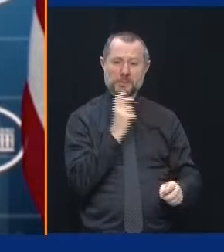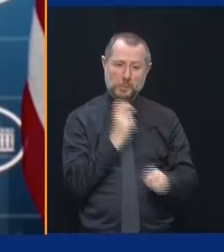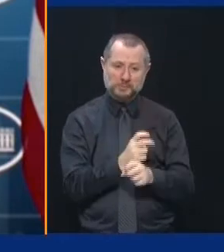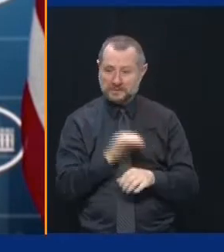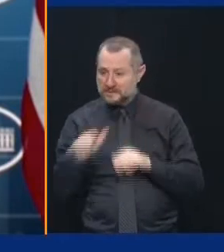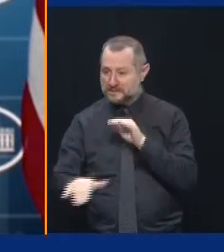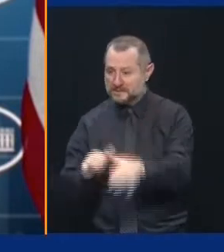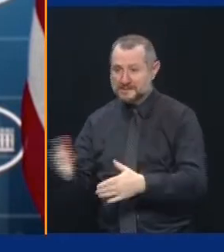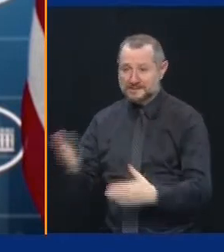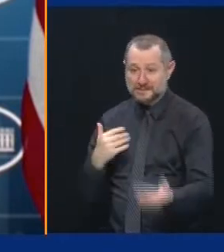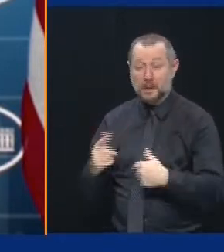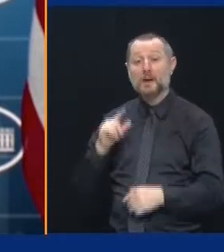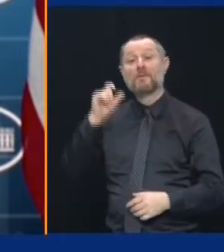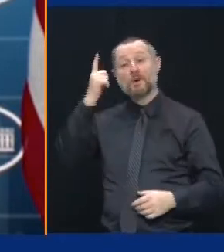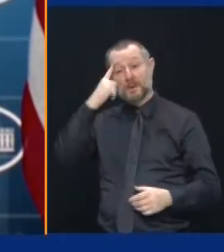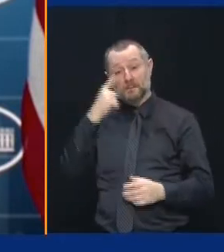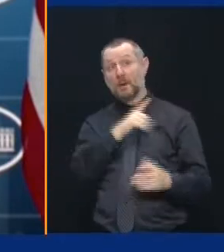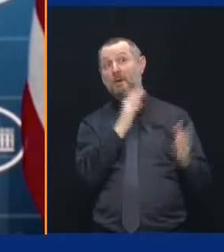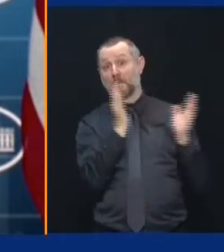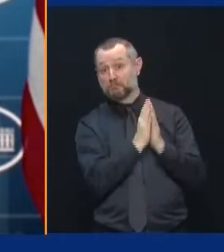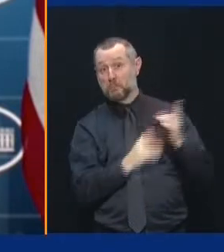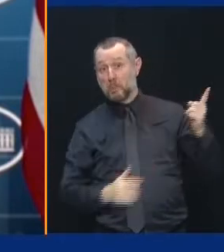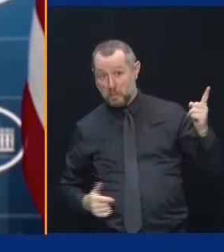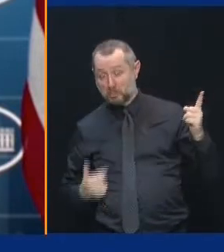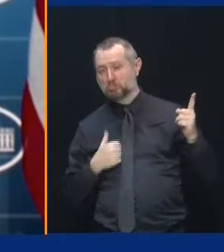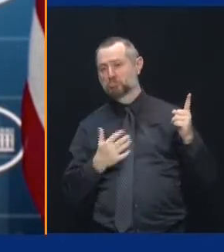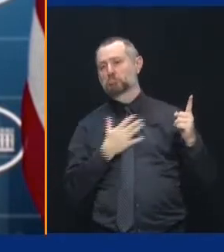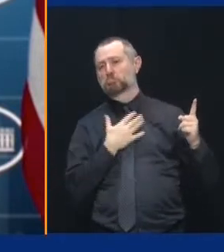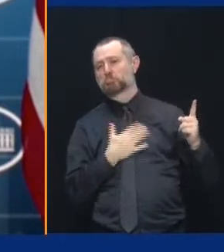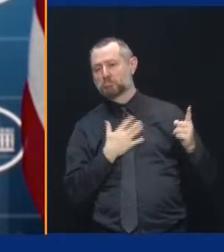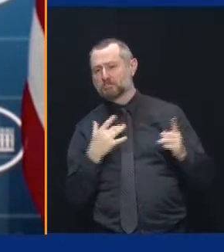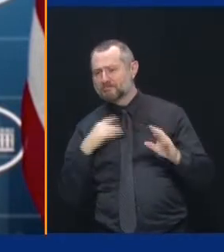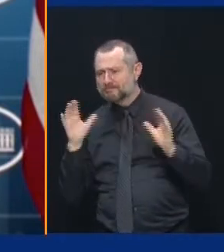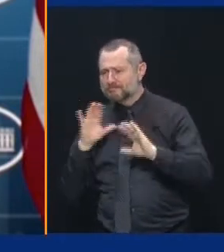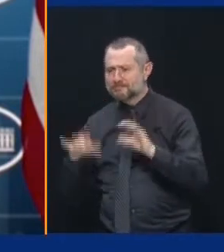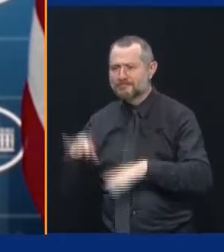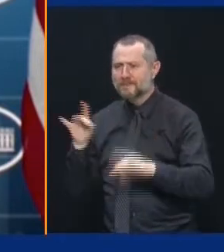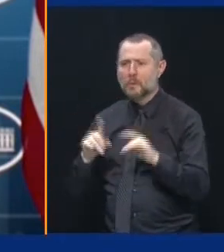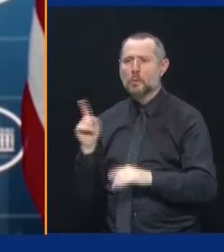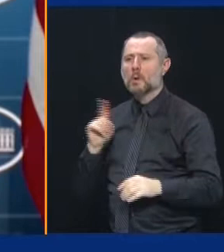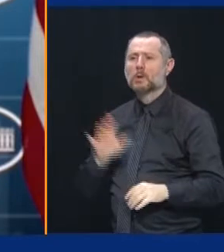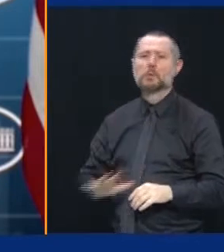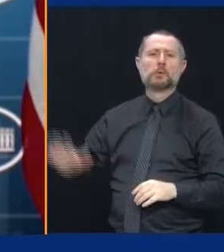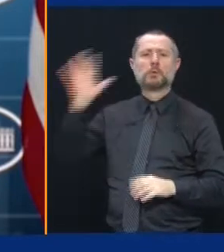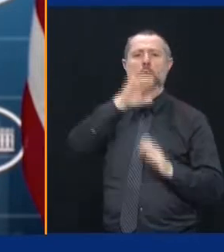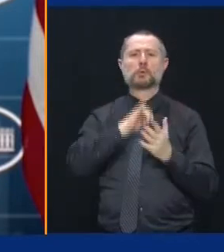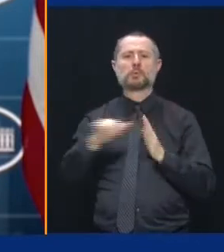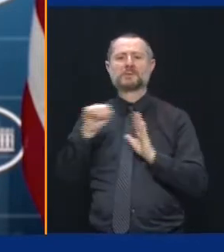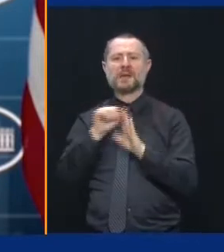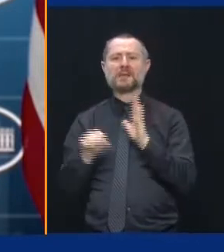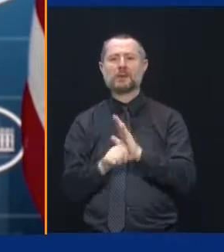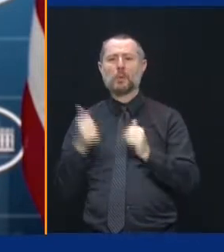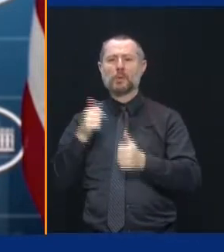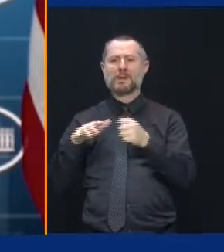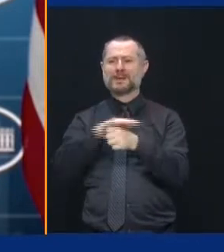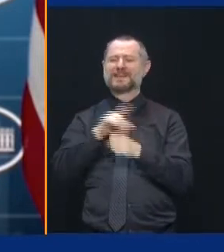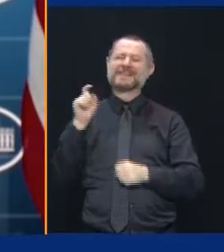SERVING THE HARDEST HIT, HARDEST TO REACH POPULATIONS. AND THE GOVERNOR'S REQUEST WHILE WORKING WITH THE STATE TO